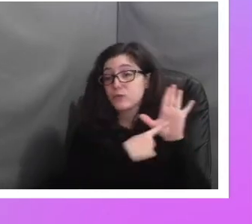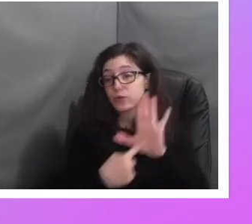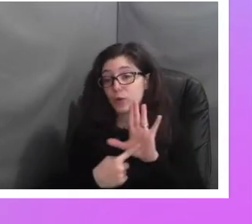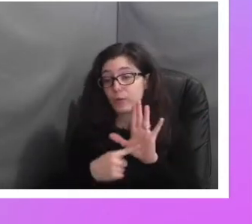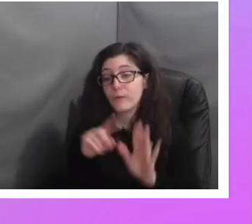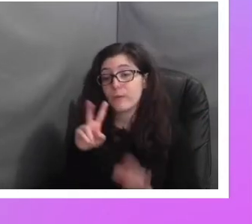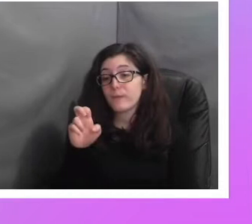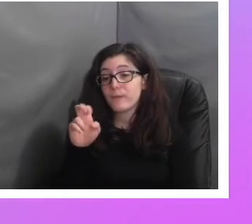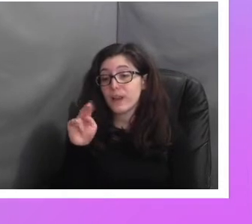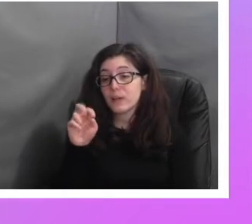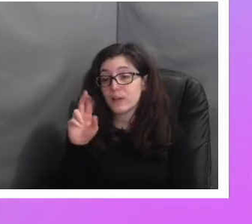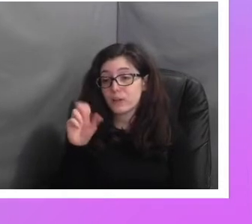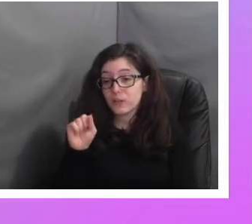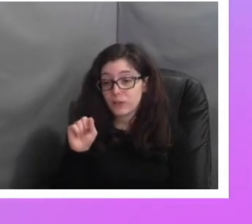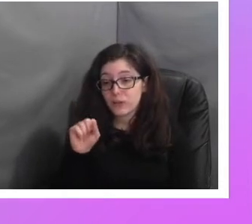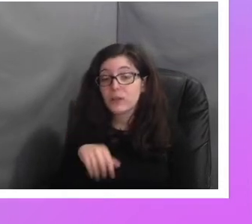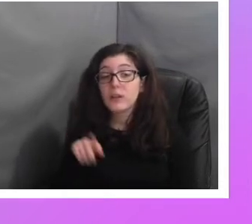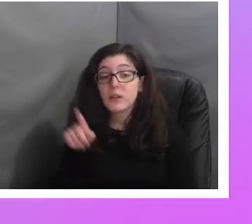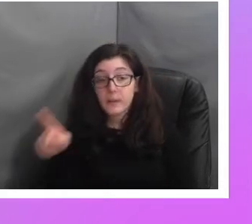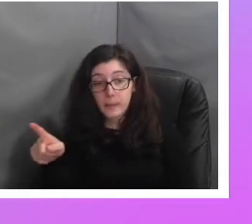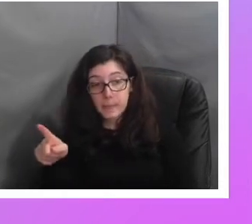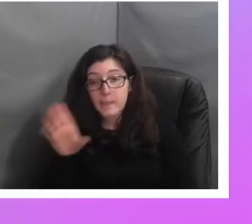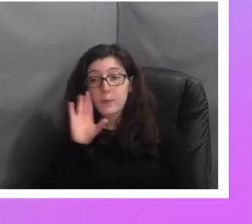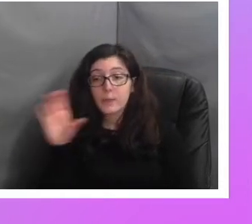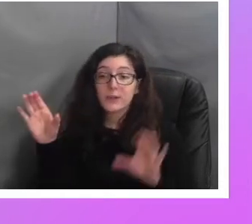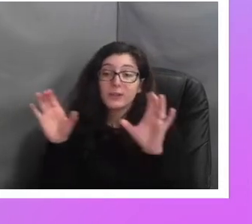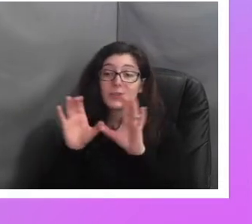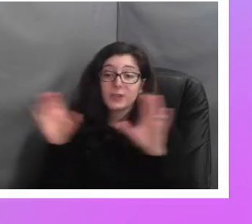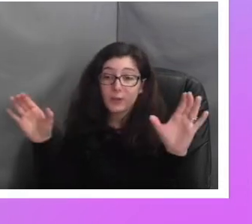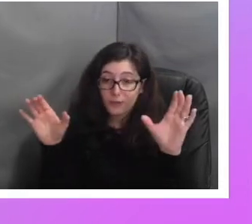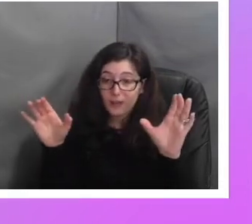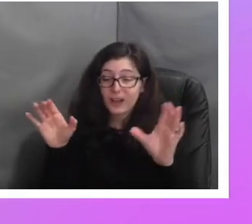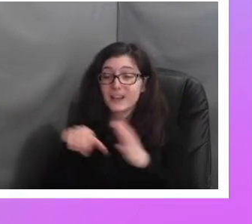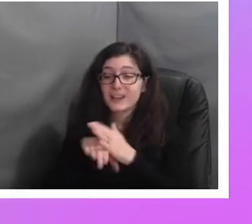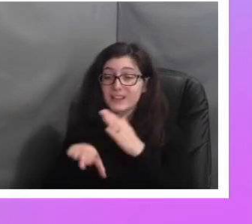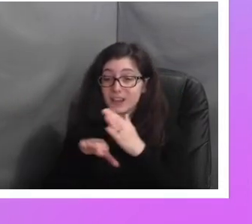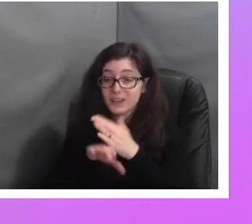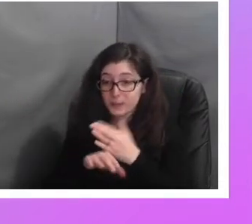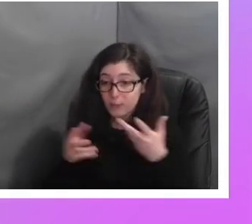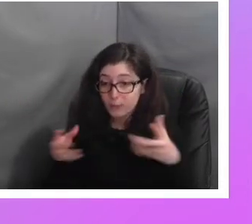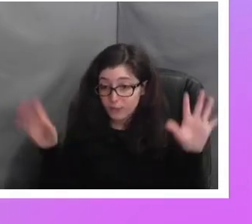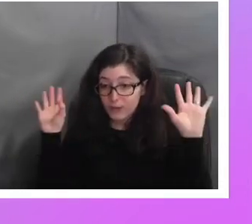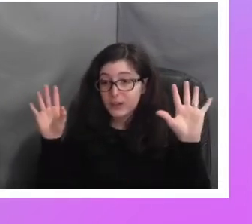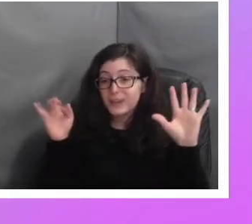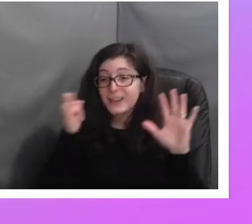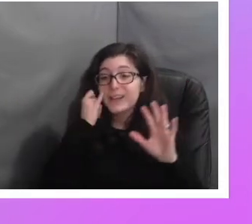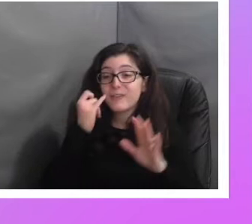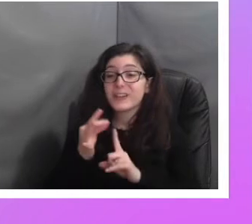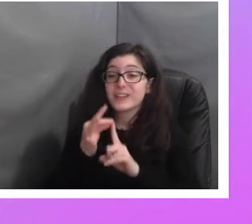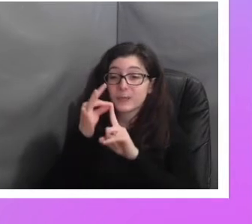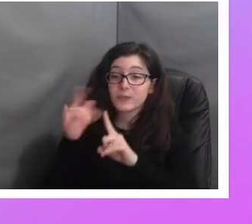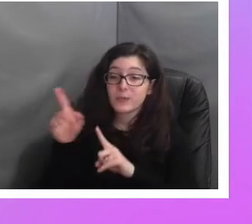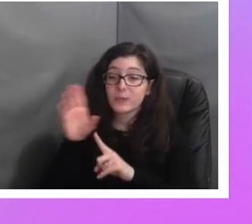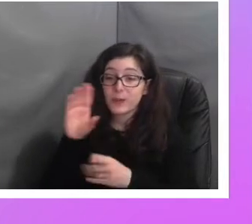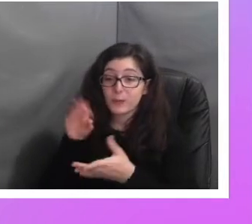that they will certify that it's accessible, they will note any exceptions to that and why,